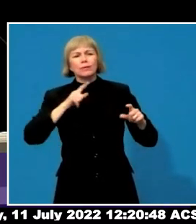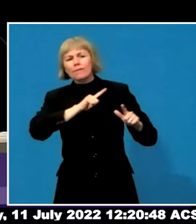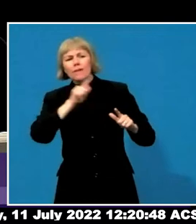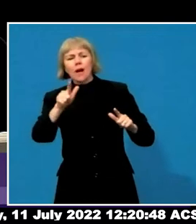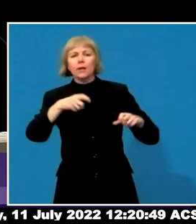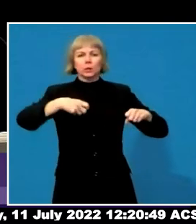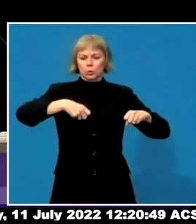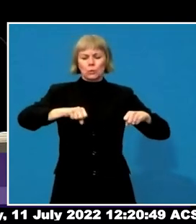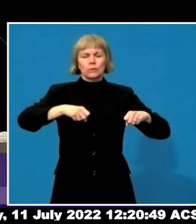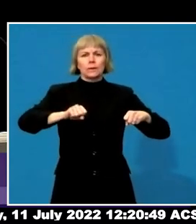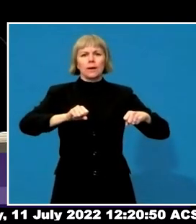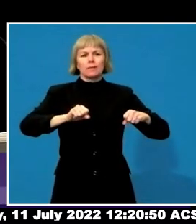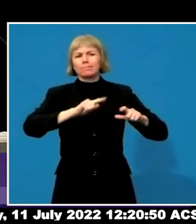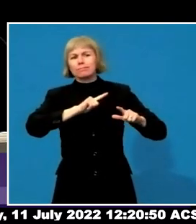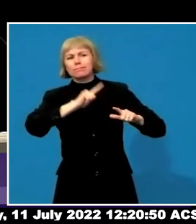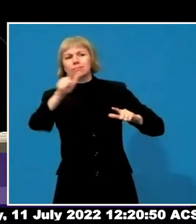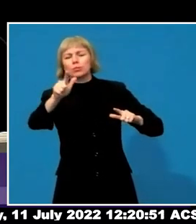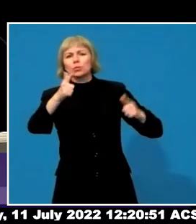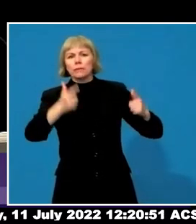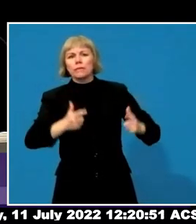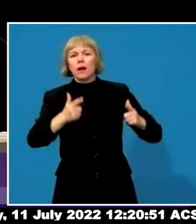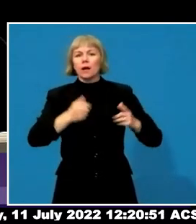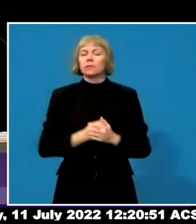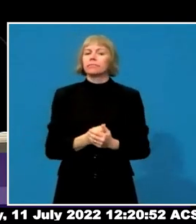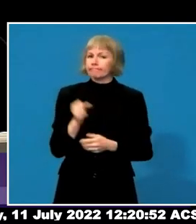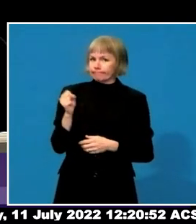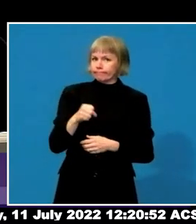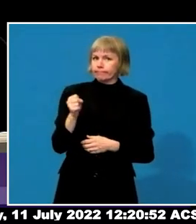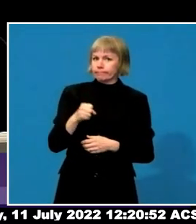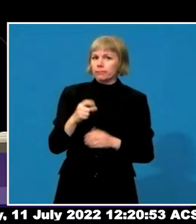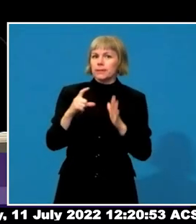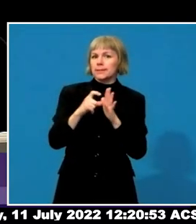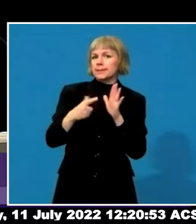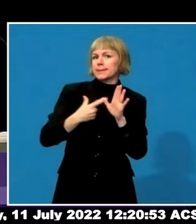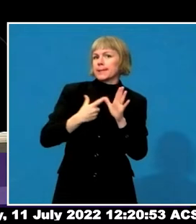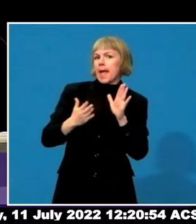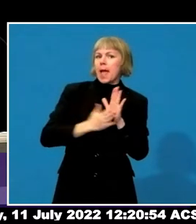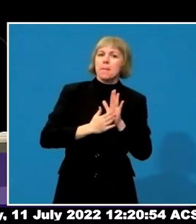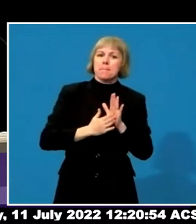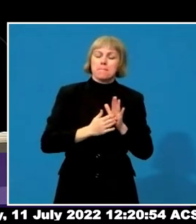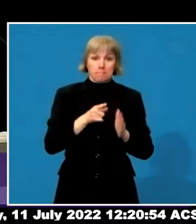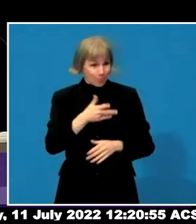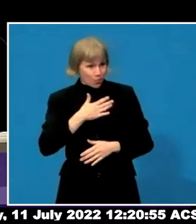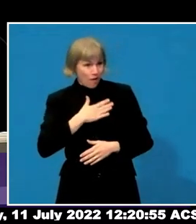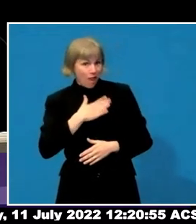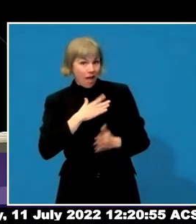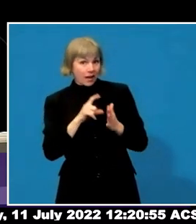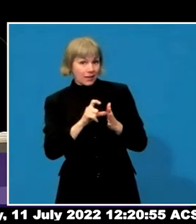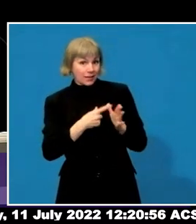Is that the dam? DAISY: Yep. MS TARRAGO: And you like going to the dam? Yeah. MS TARRAGO: Because it's peaceful out there, isn't it?